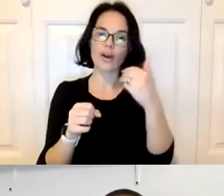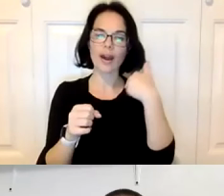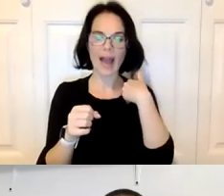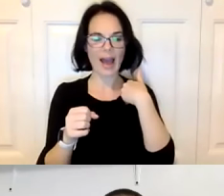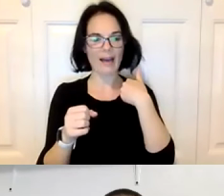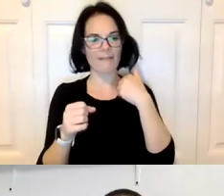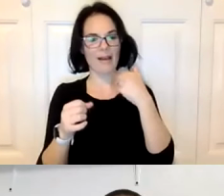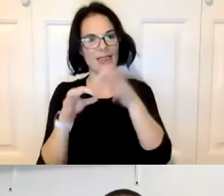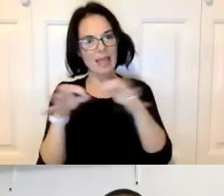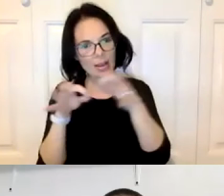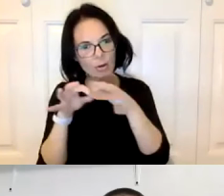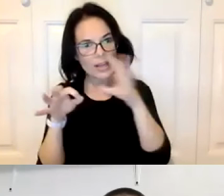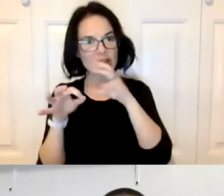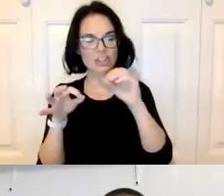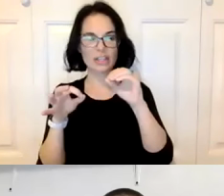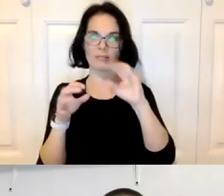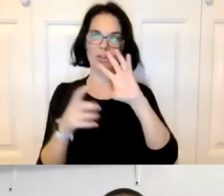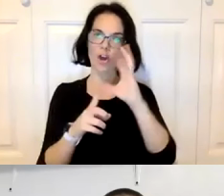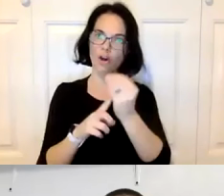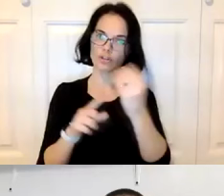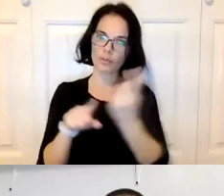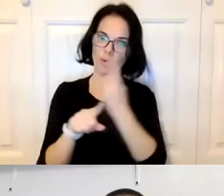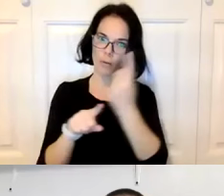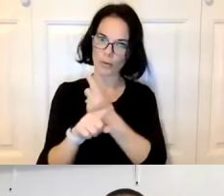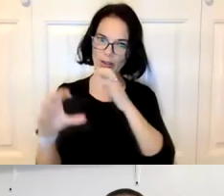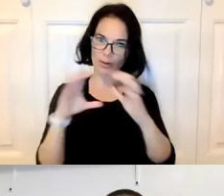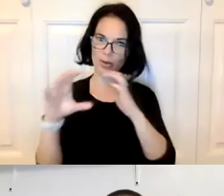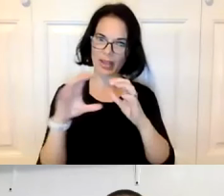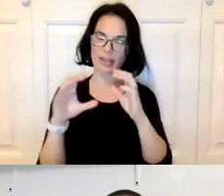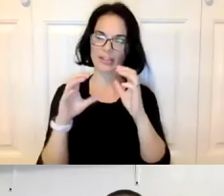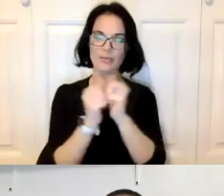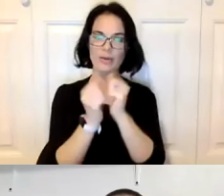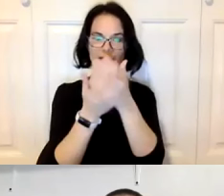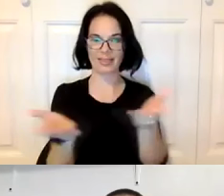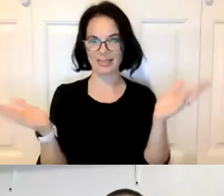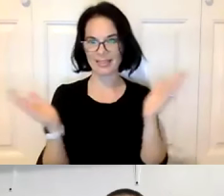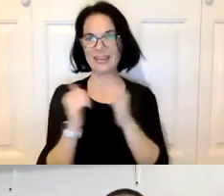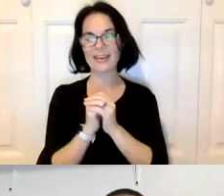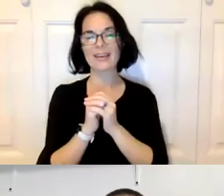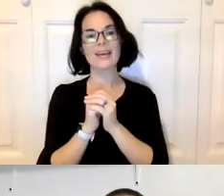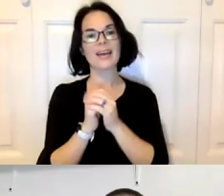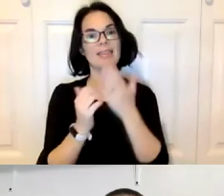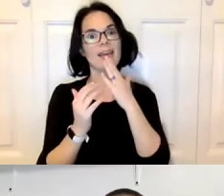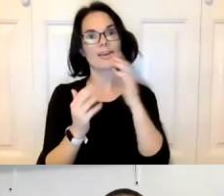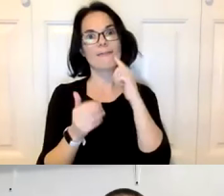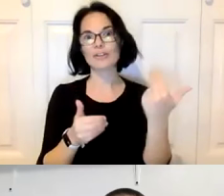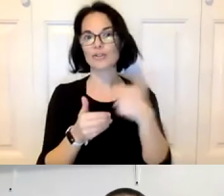So thank you for joining us tonight. This is a community engagement session on Zoom.